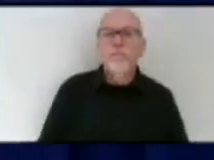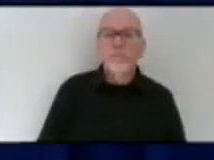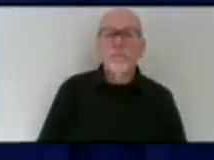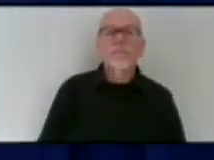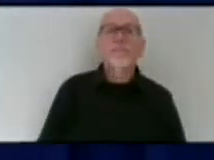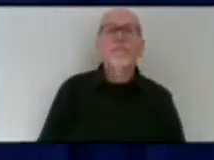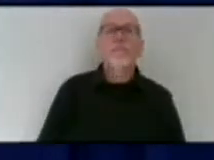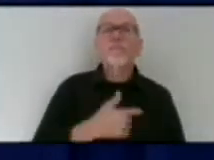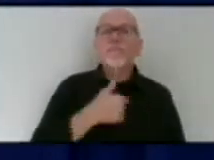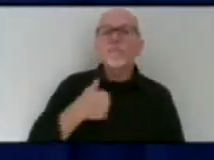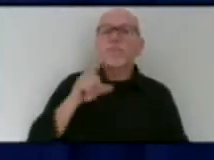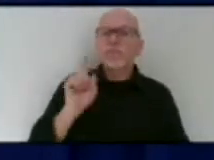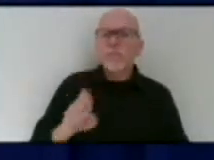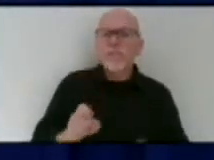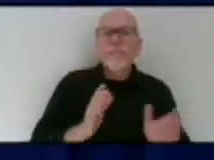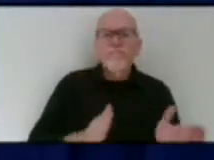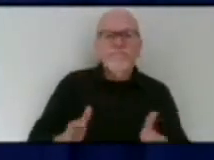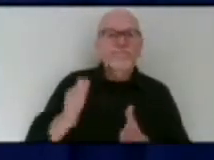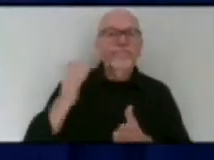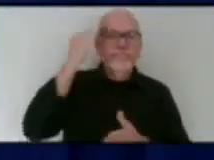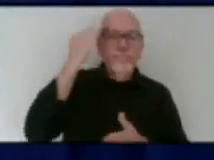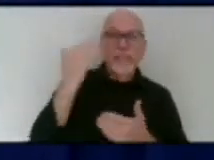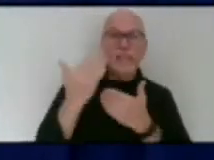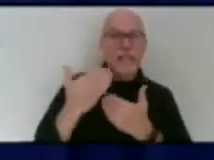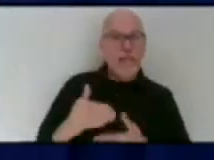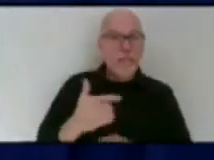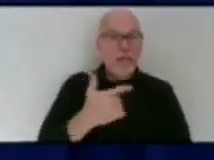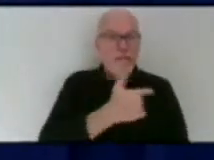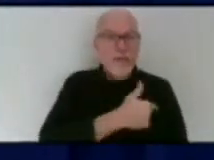the possibility that limited vaccine will arrive in Indiana. Yet this month,